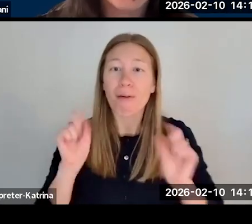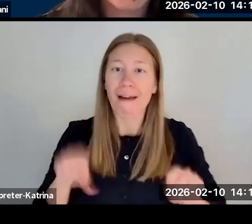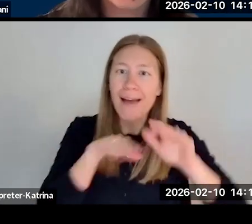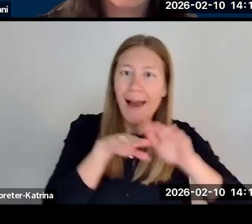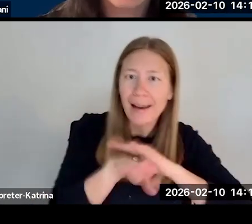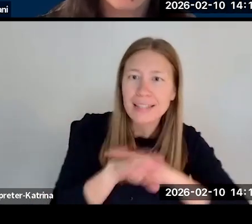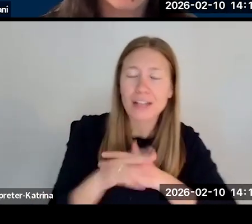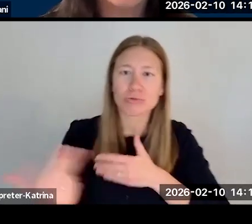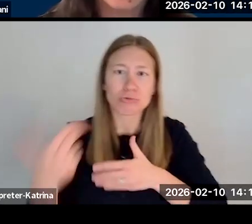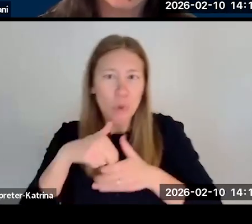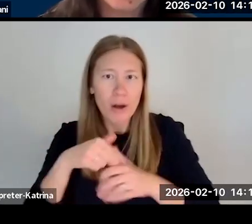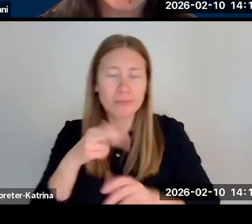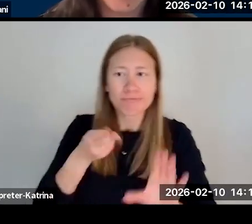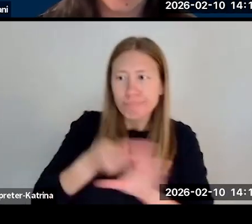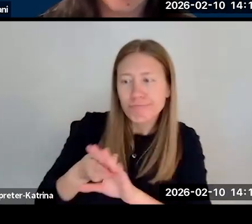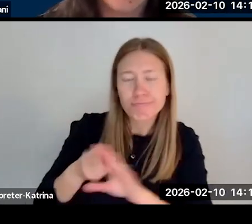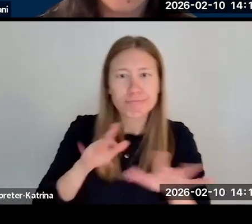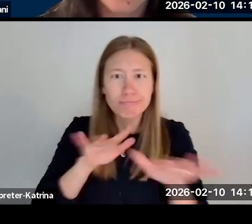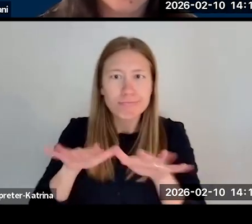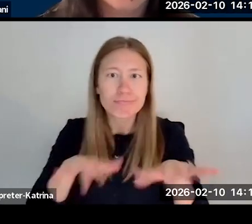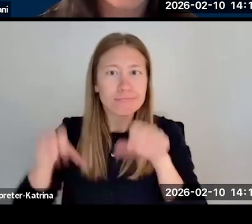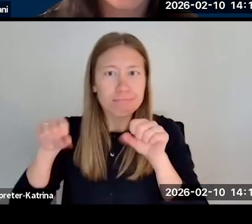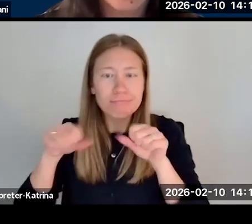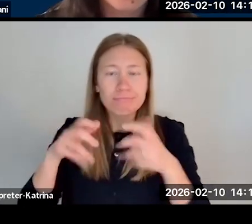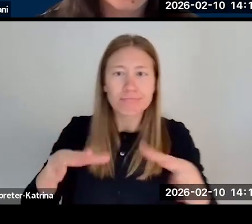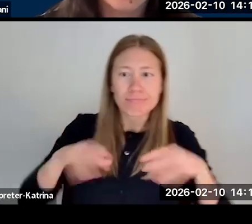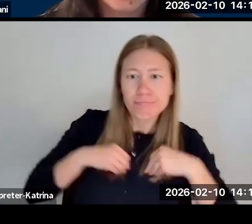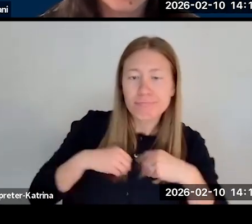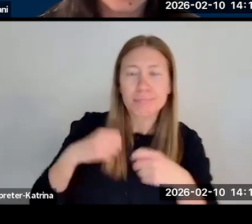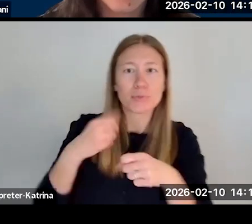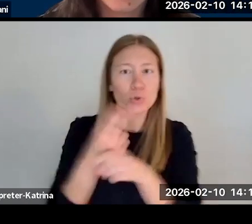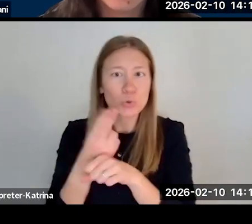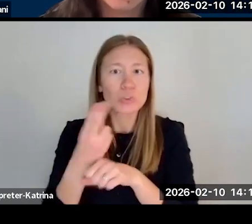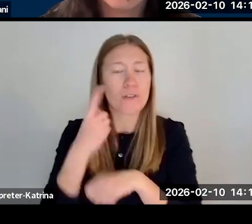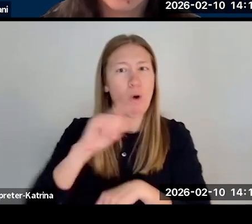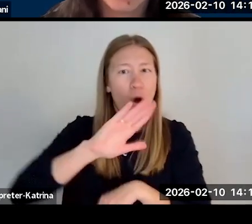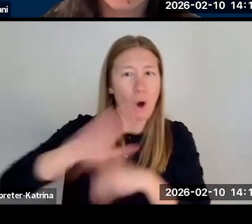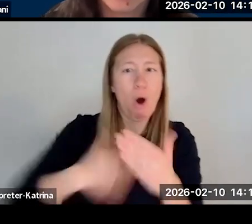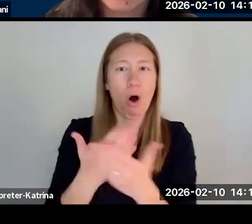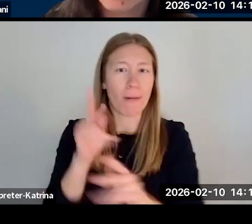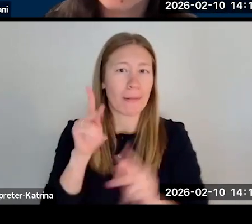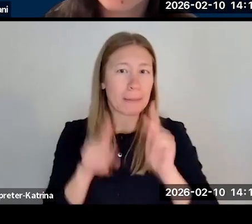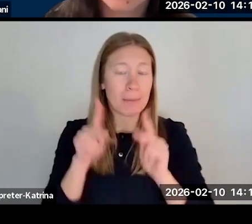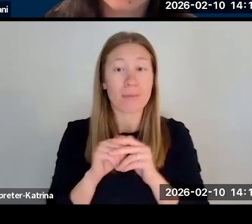understood, and made use of by all. The way we do this is by centering our guidelines